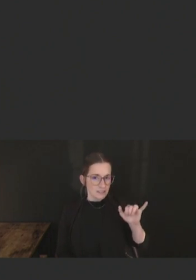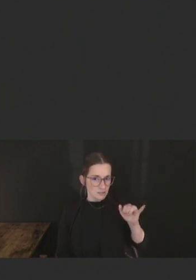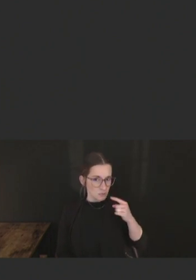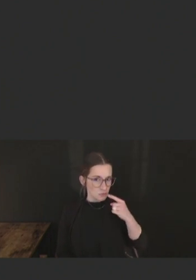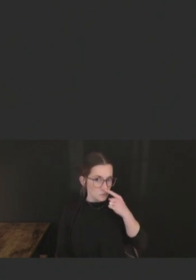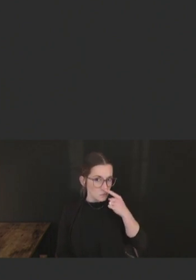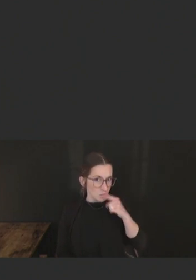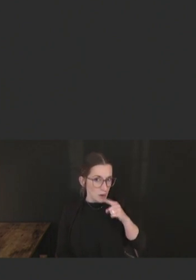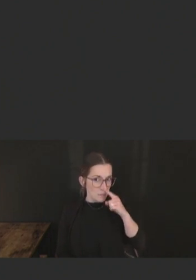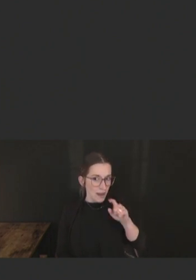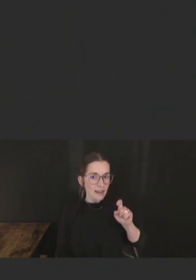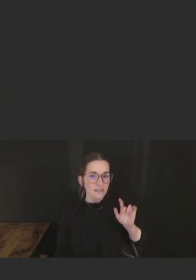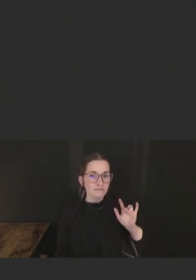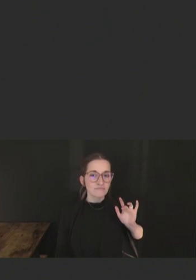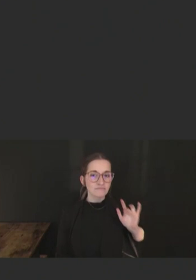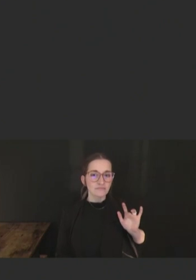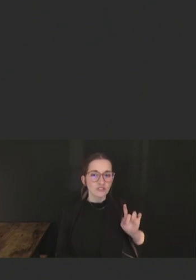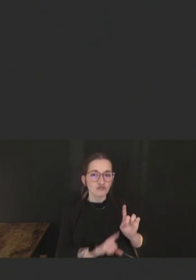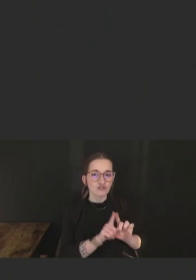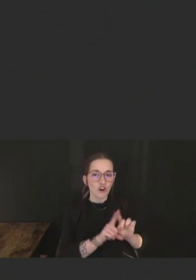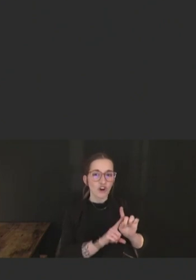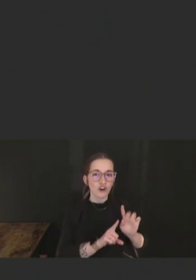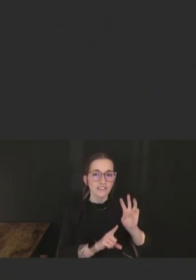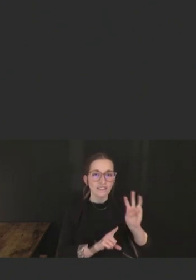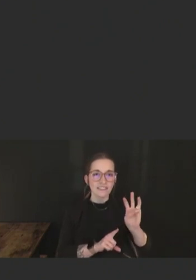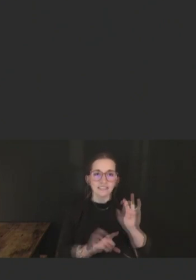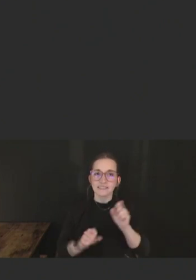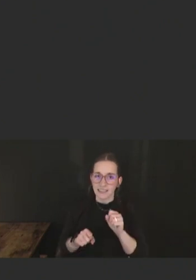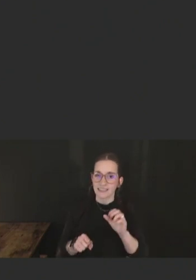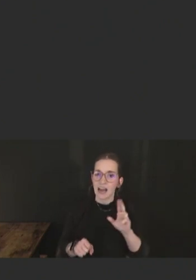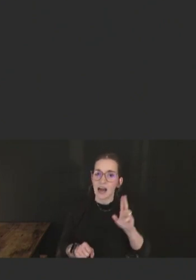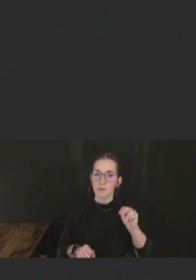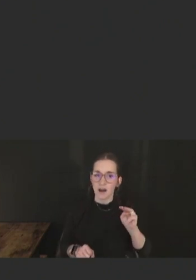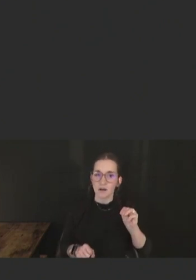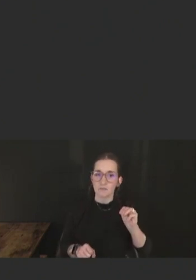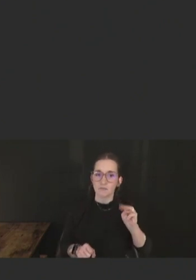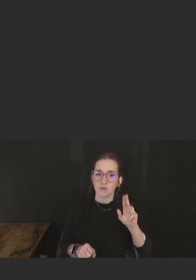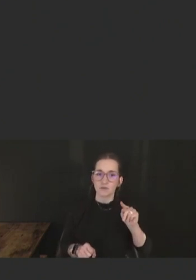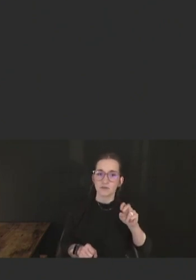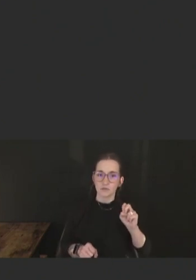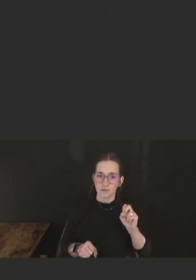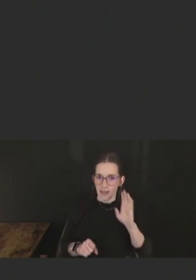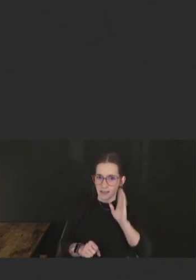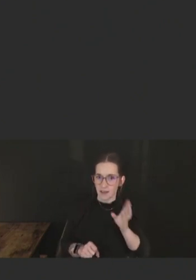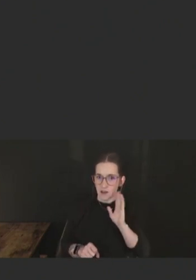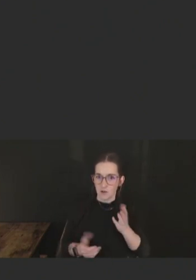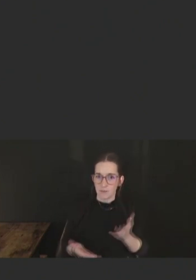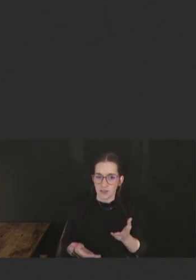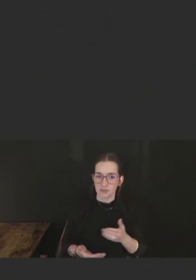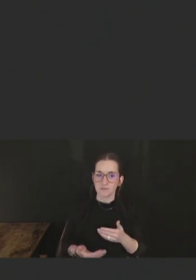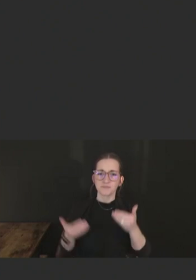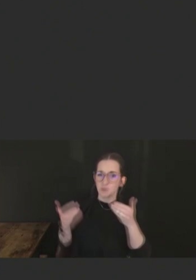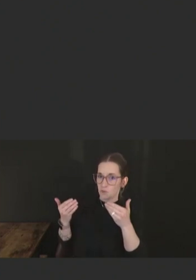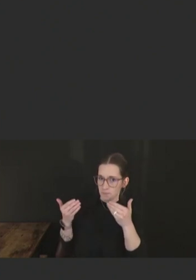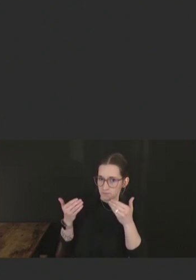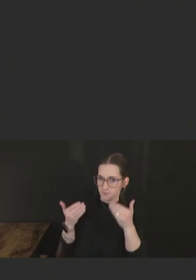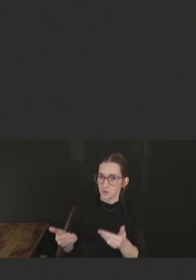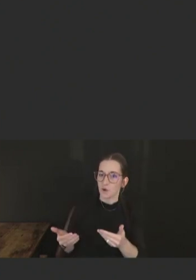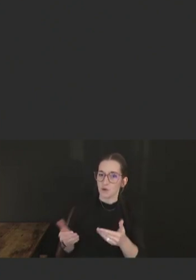Jester Jersey: Yes, I'm unmuted. Hello, I'm Jester Jersey. I'm here. Robert Hopkins: Okay, Mr. Jersey, you have the floor.